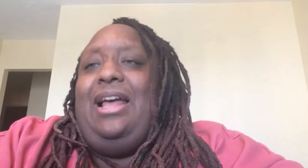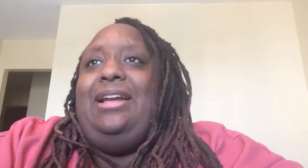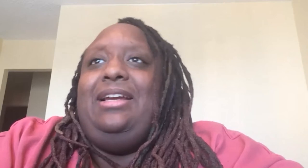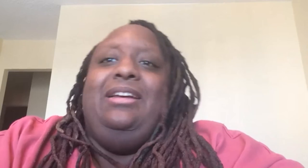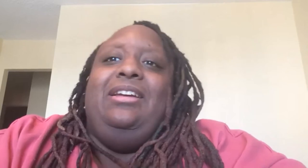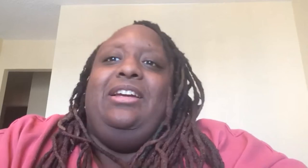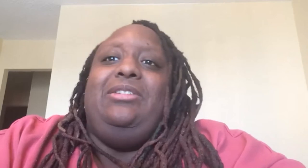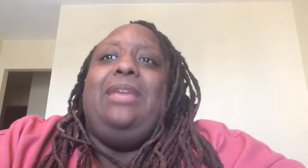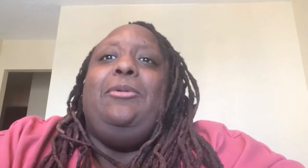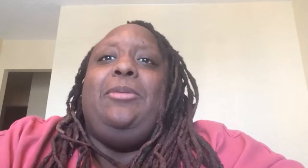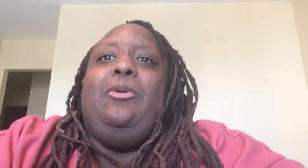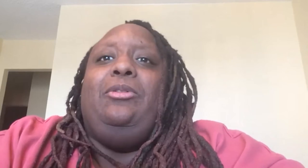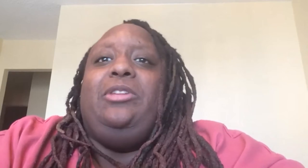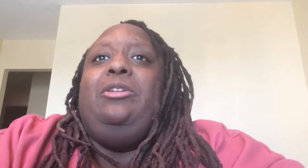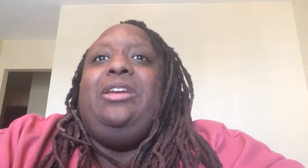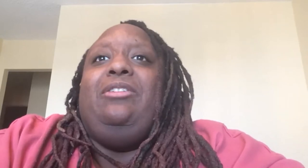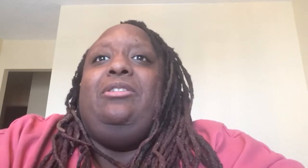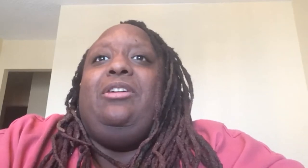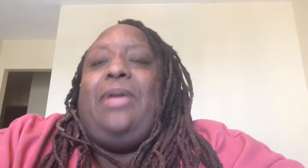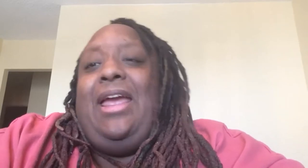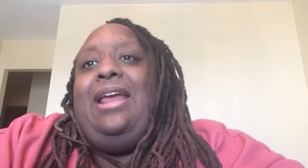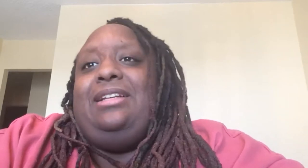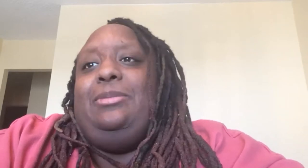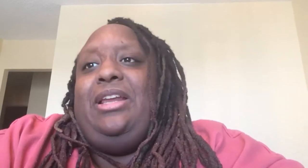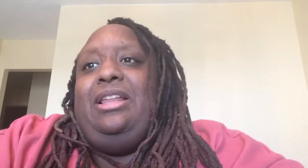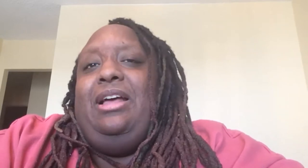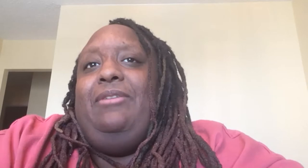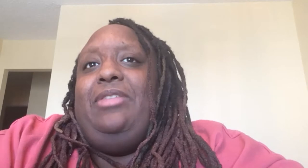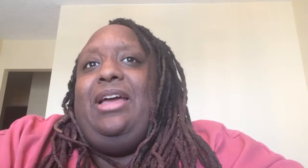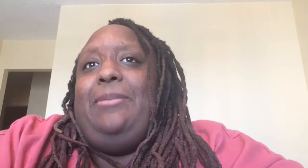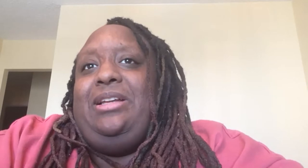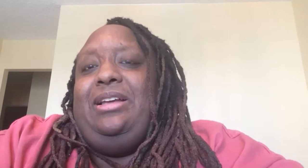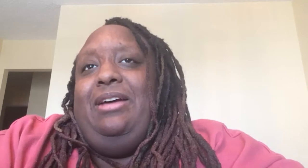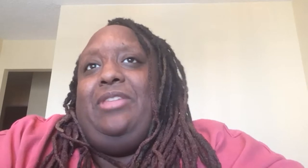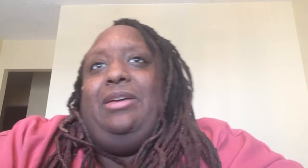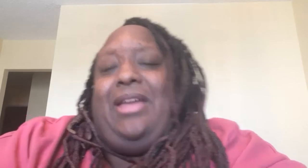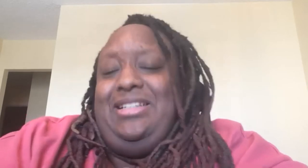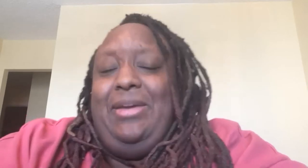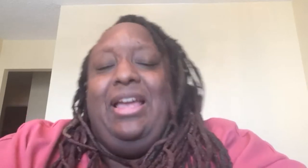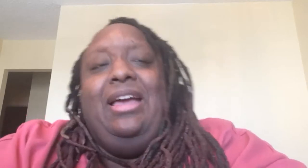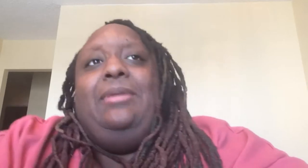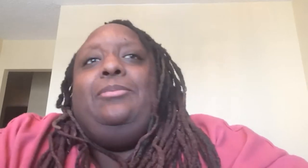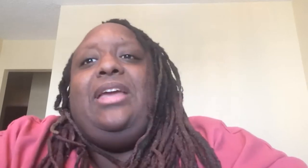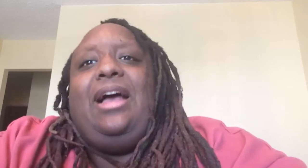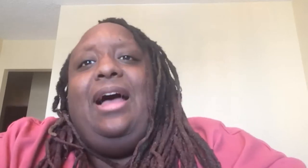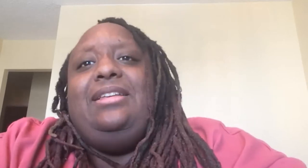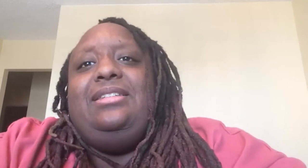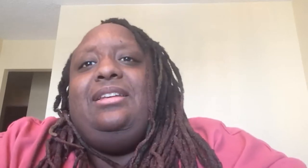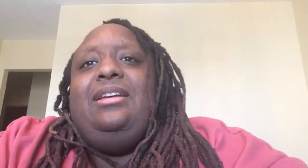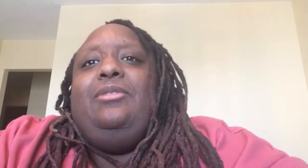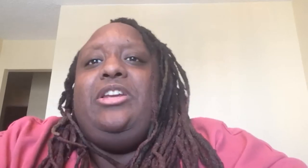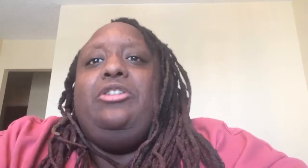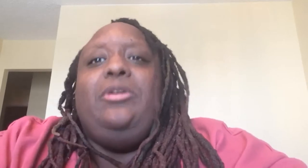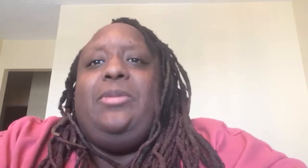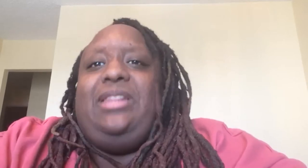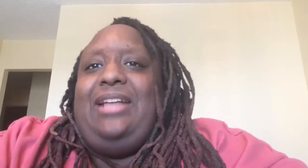You know, disabled people literally panicked at the beginning of the pandemic because we knew we’d be last to be saved.